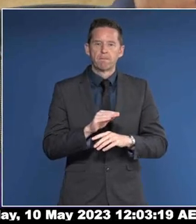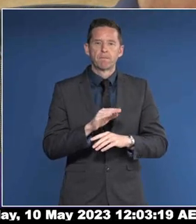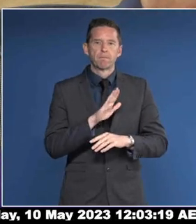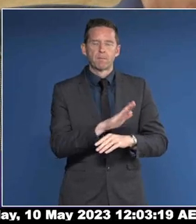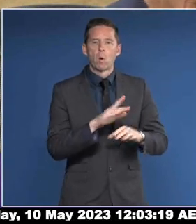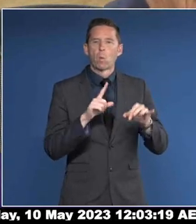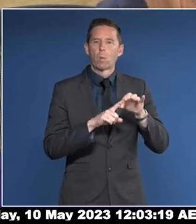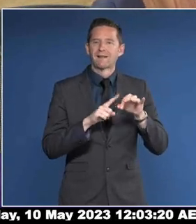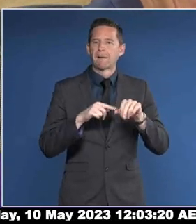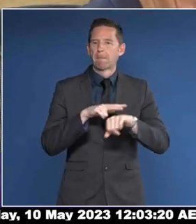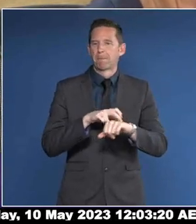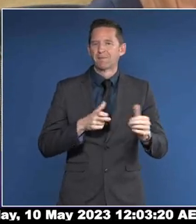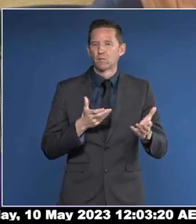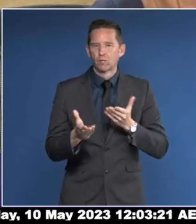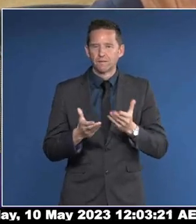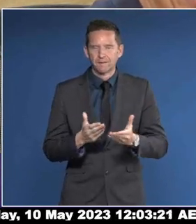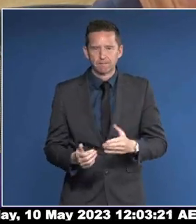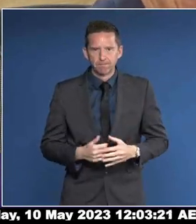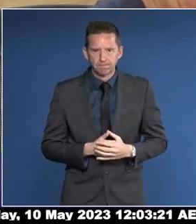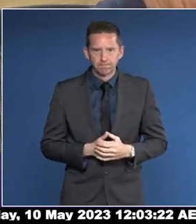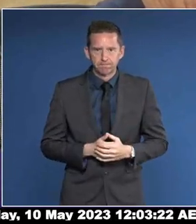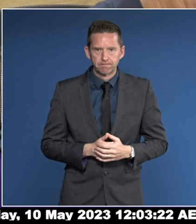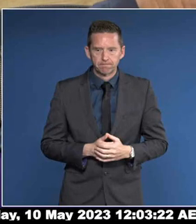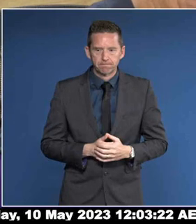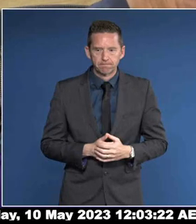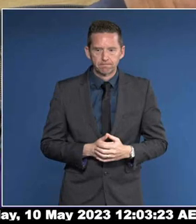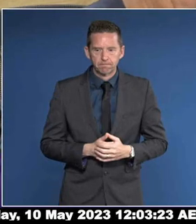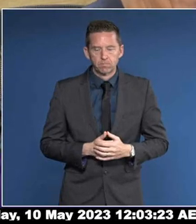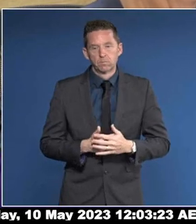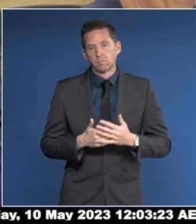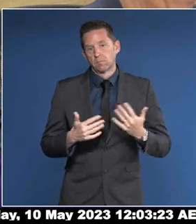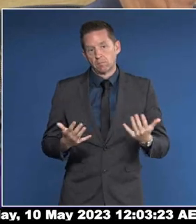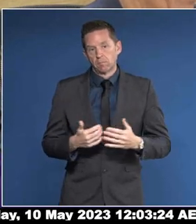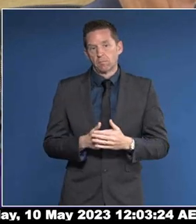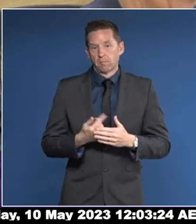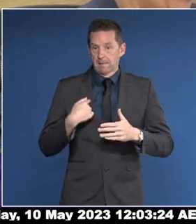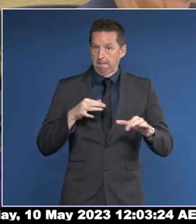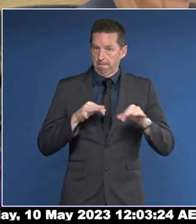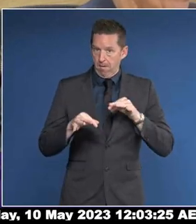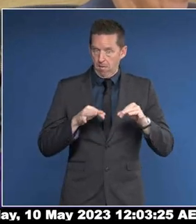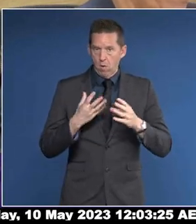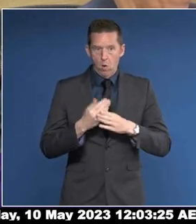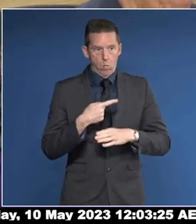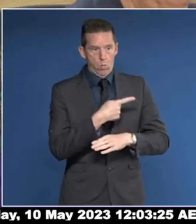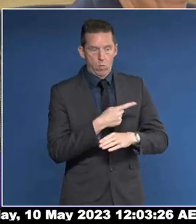Service. What I'm proposing with the Detective Superintendent's evidence is to go